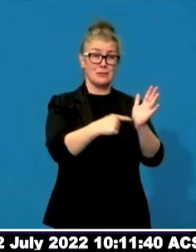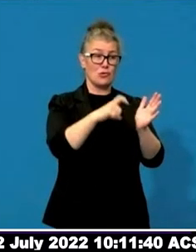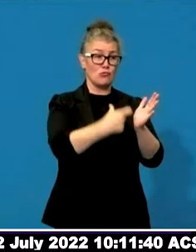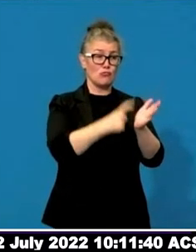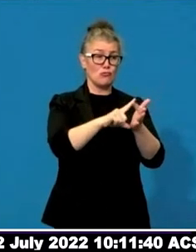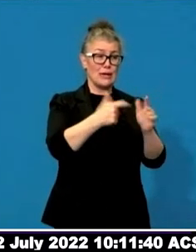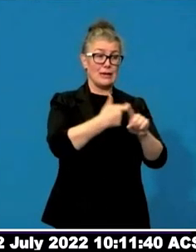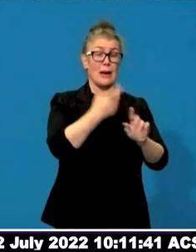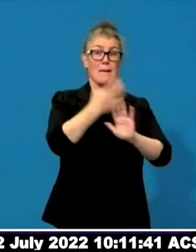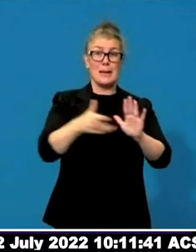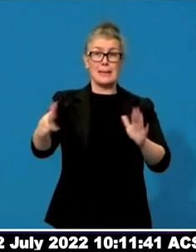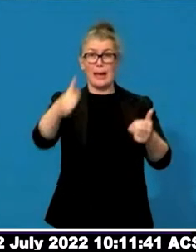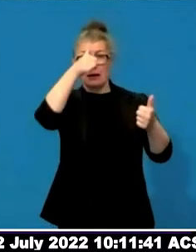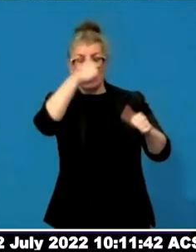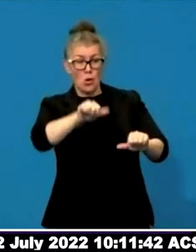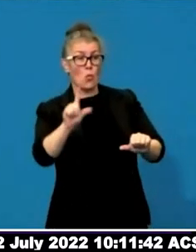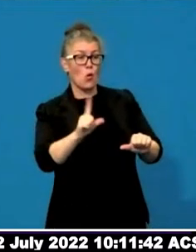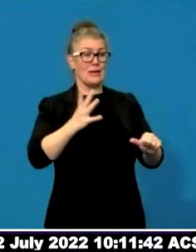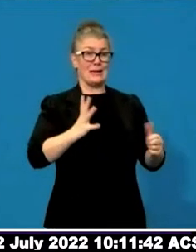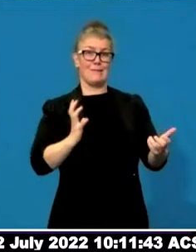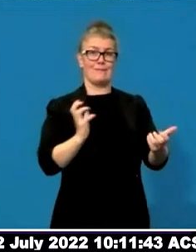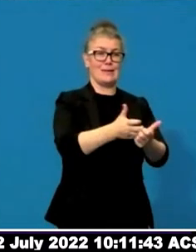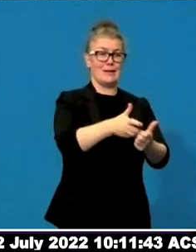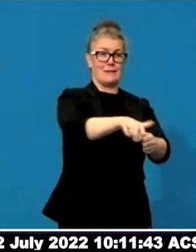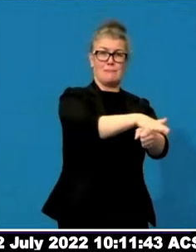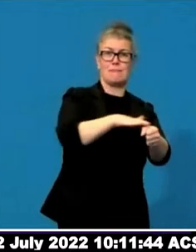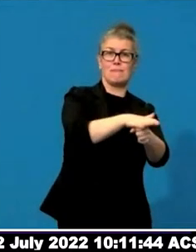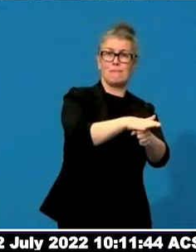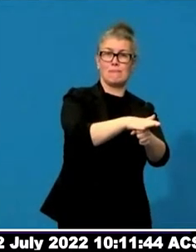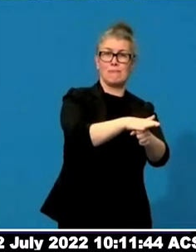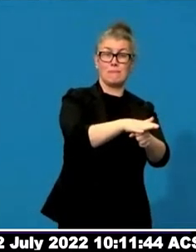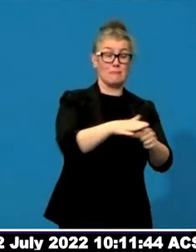Em is nodding. Do you think they know that right now?